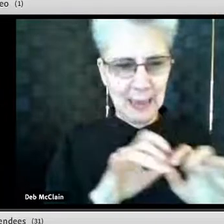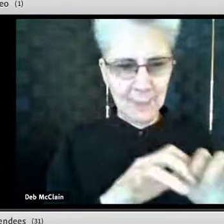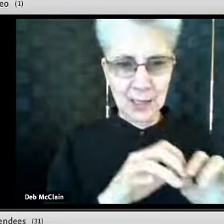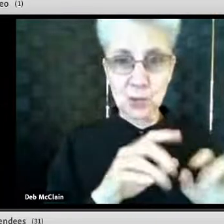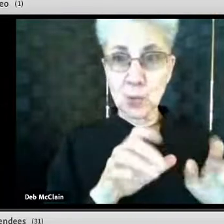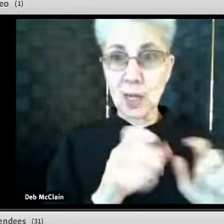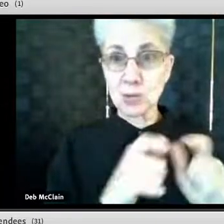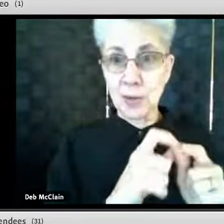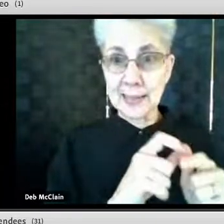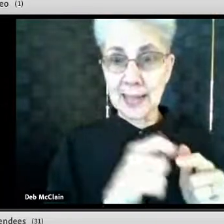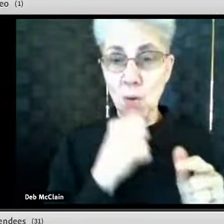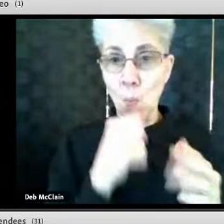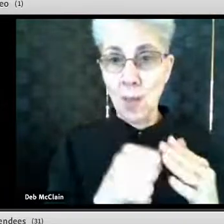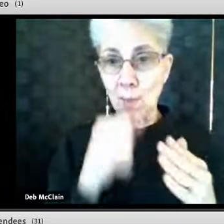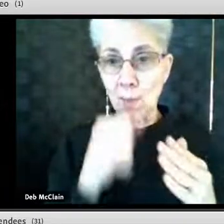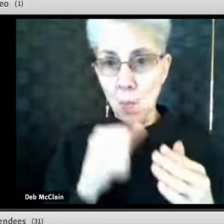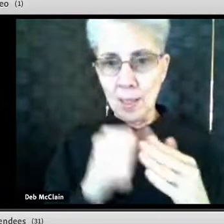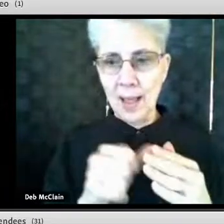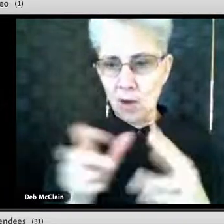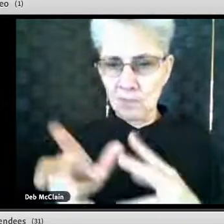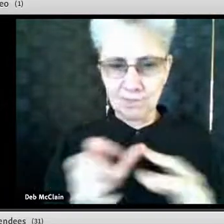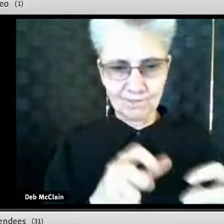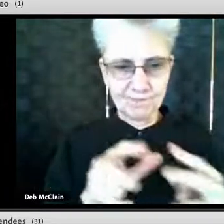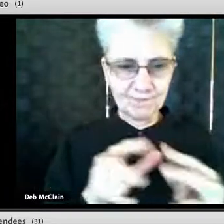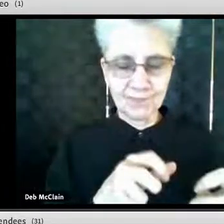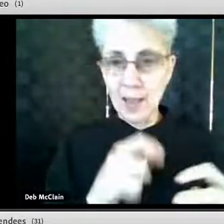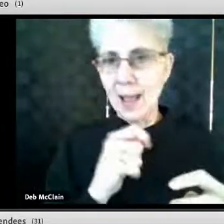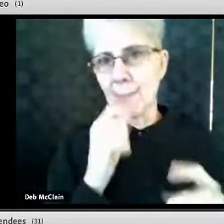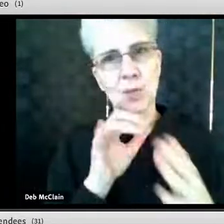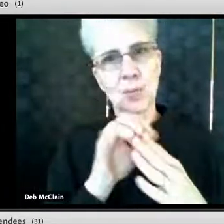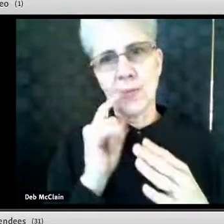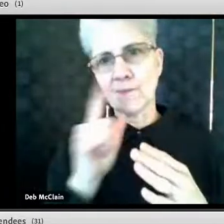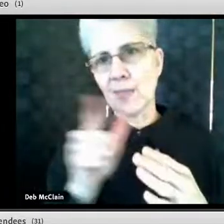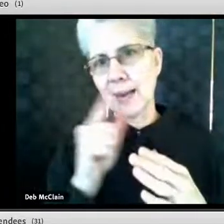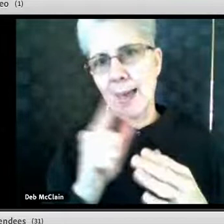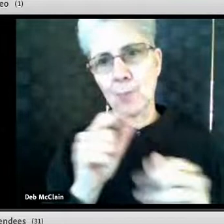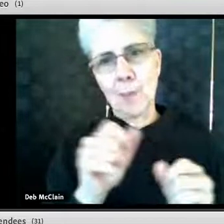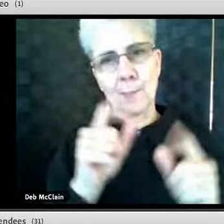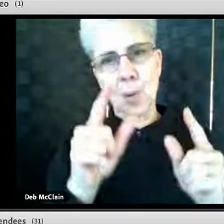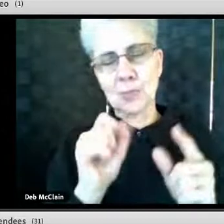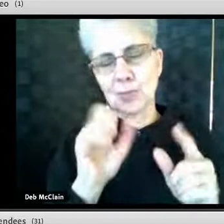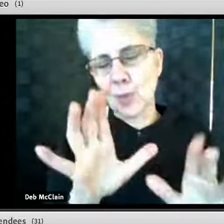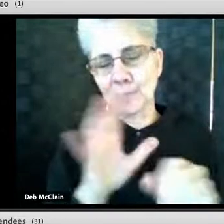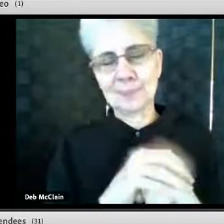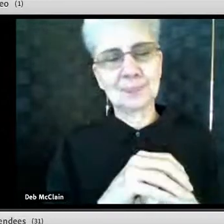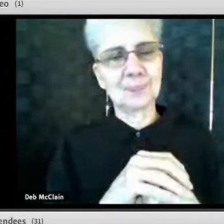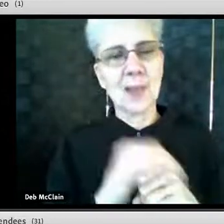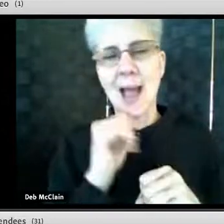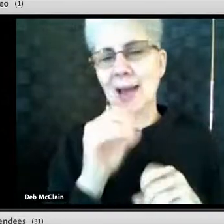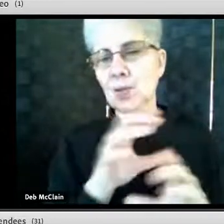I have to type it into a translator one letter by one letter, slowly, and I'm not going to do that for the library posts,